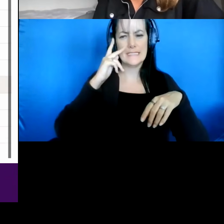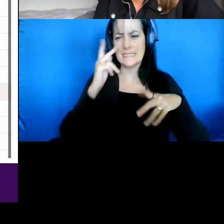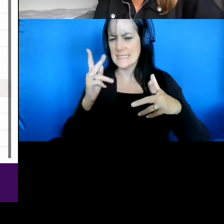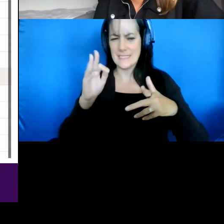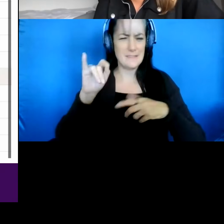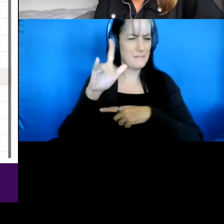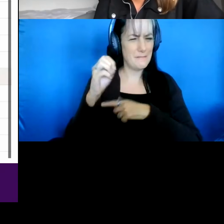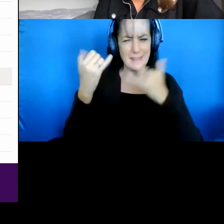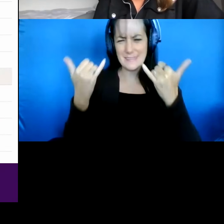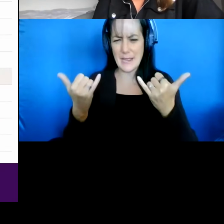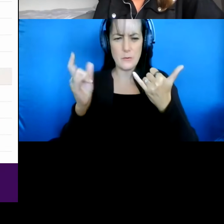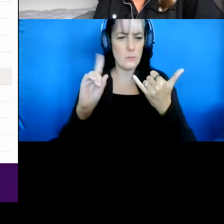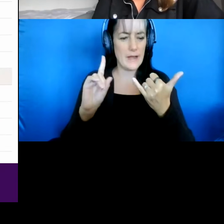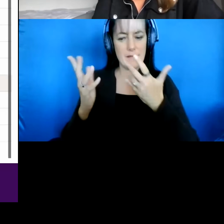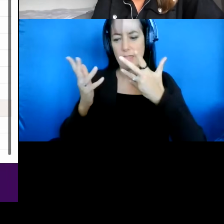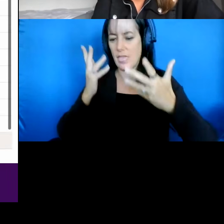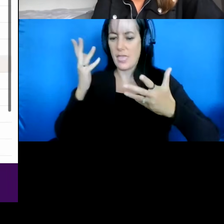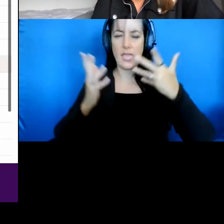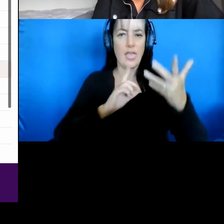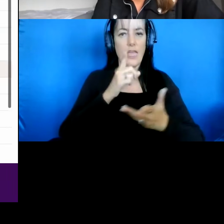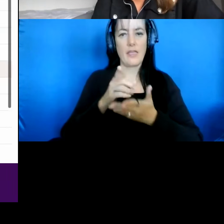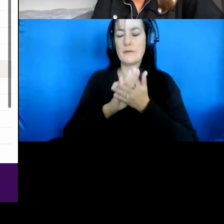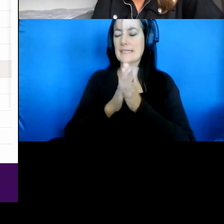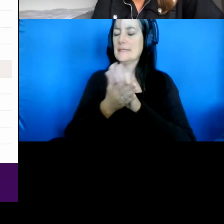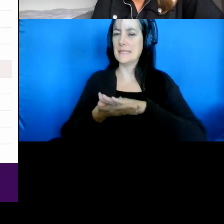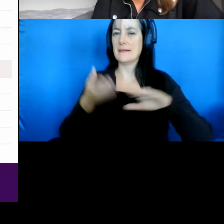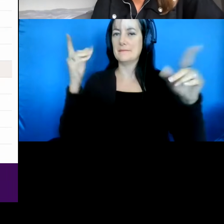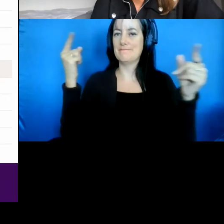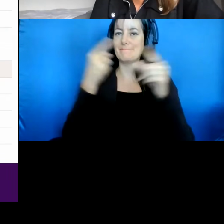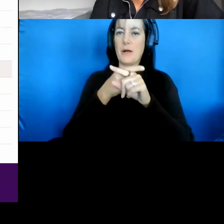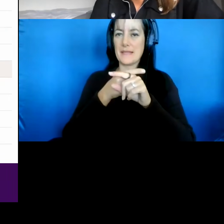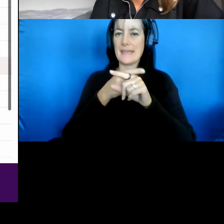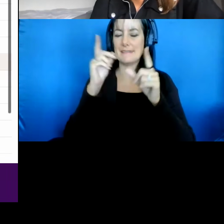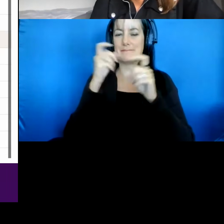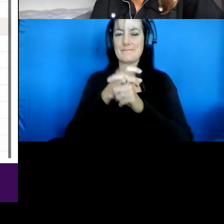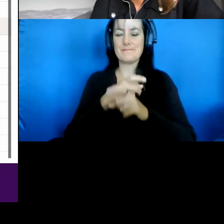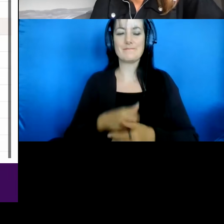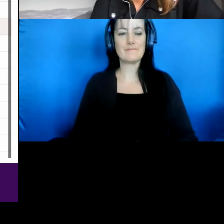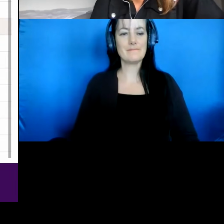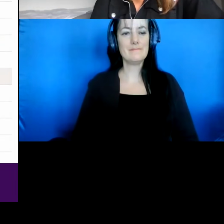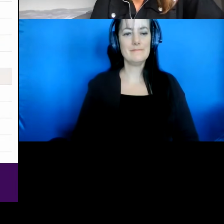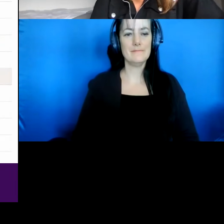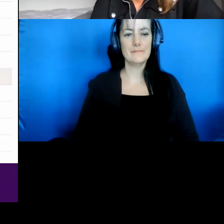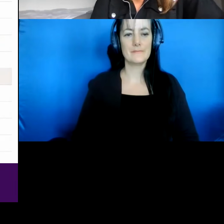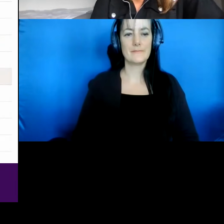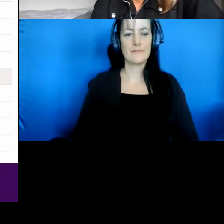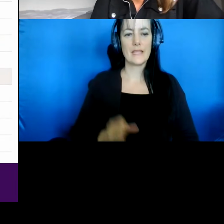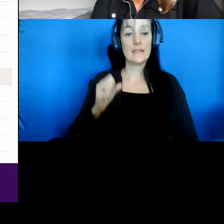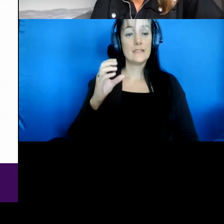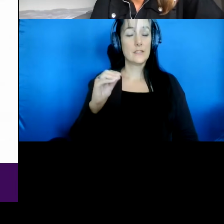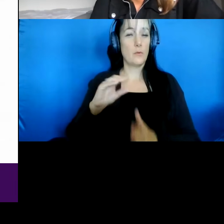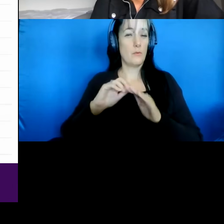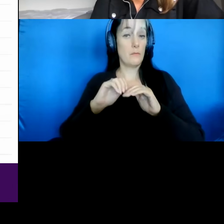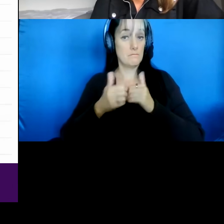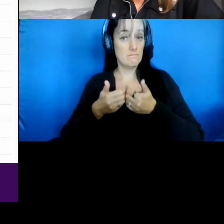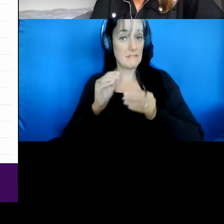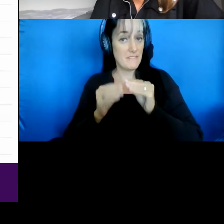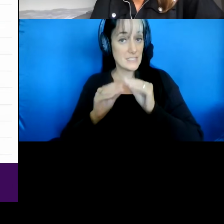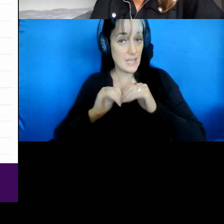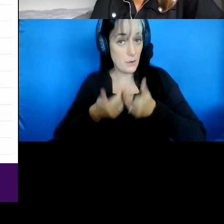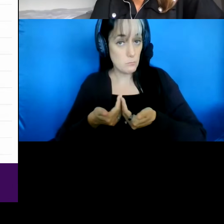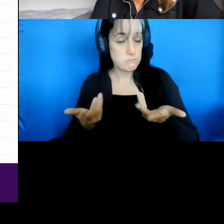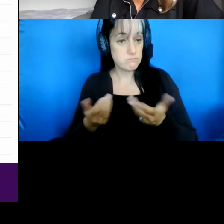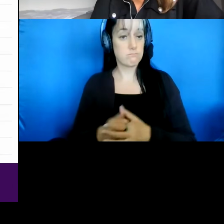not work for me, it becomes really, really difficult. So, the way to get around this is to provide